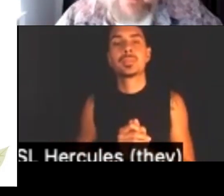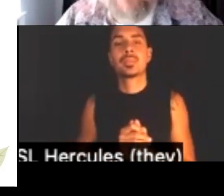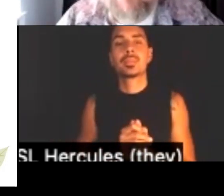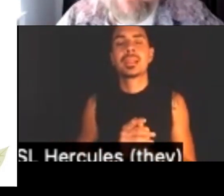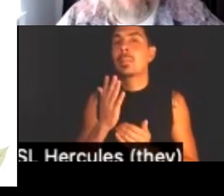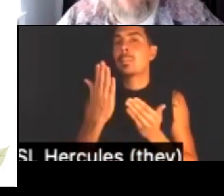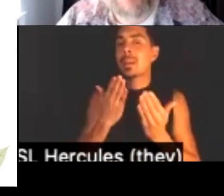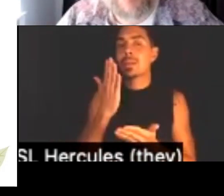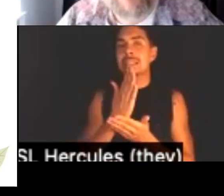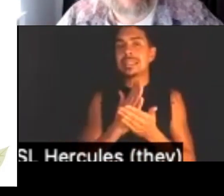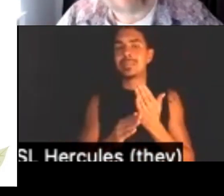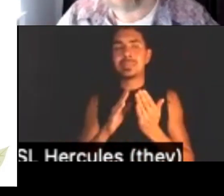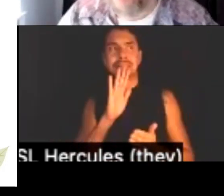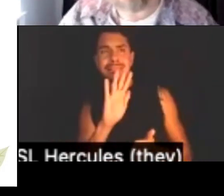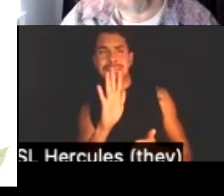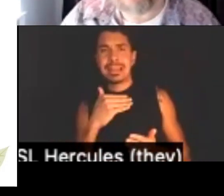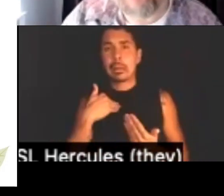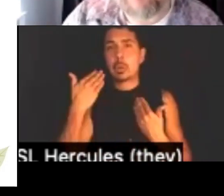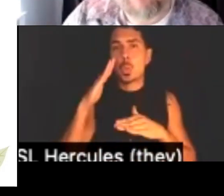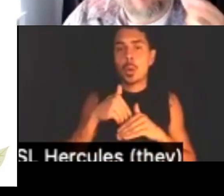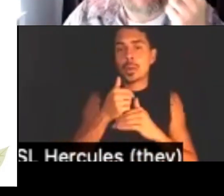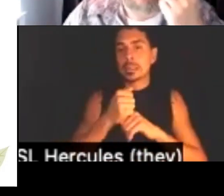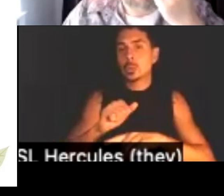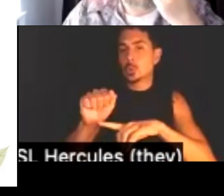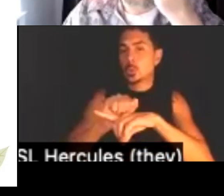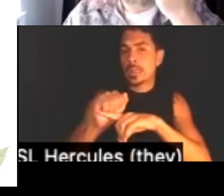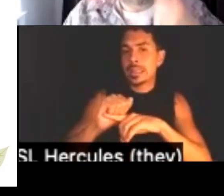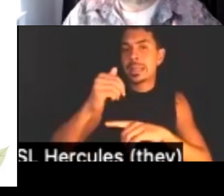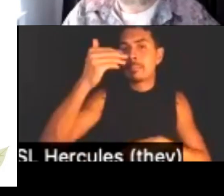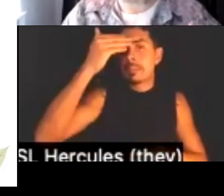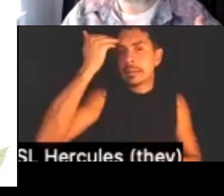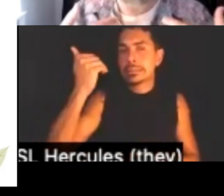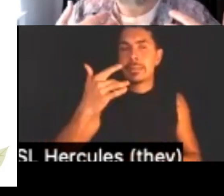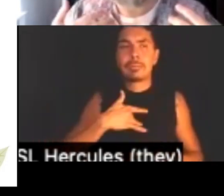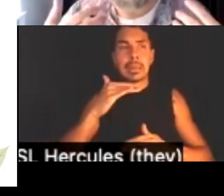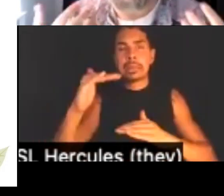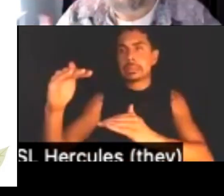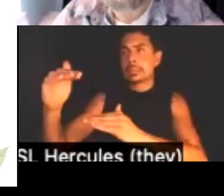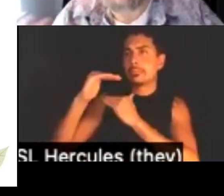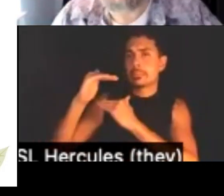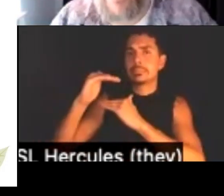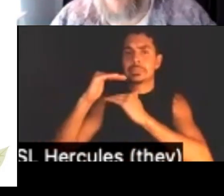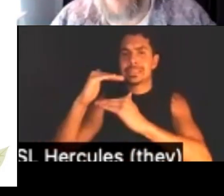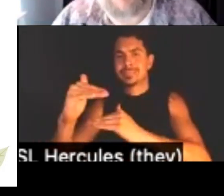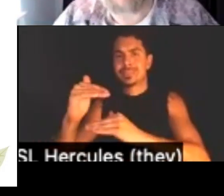And I want to remind folks that that's not really true anymore. We used to have, we still have, sorry,